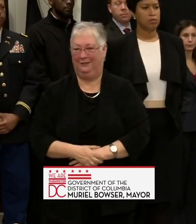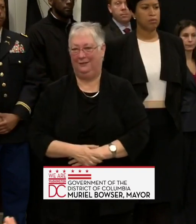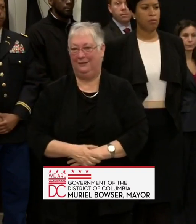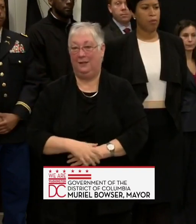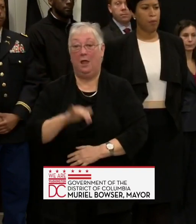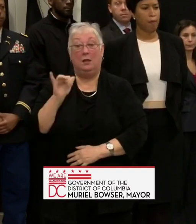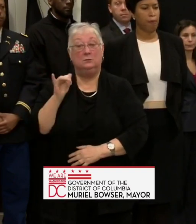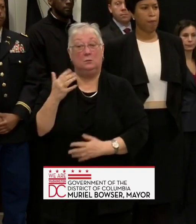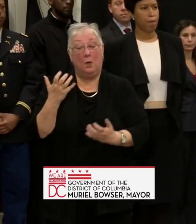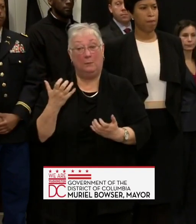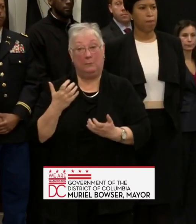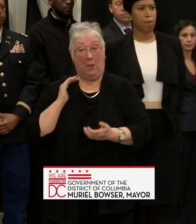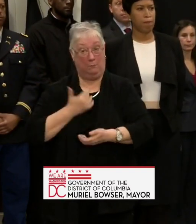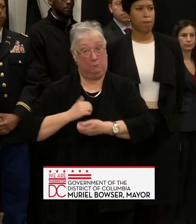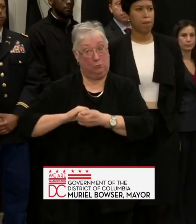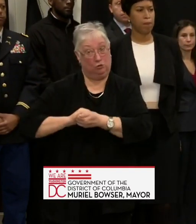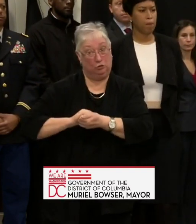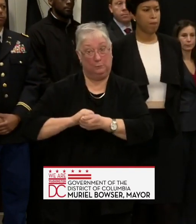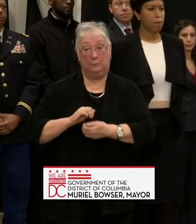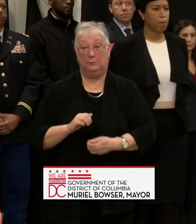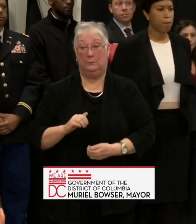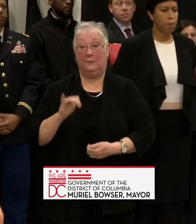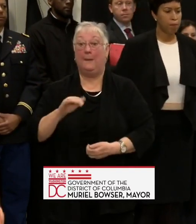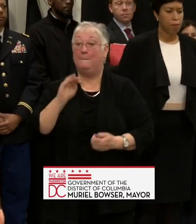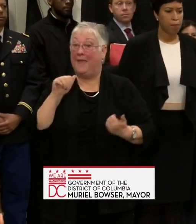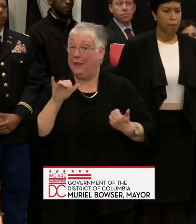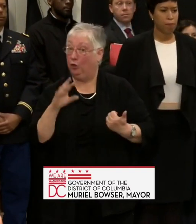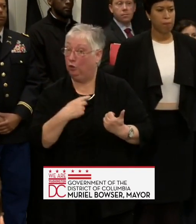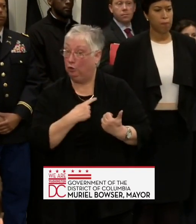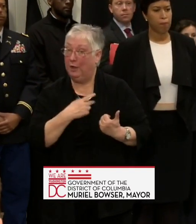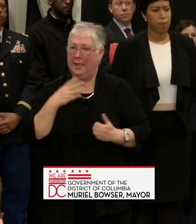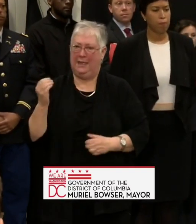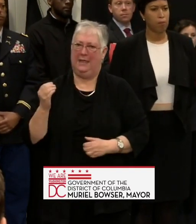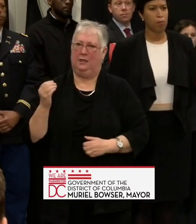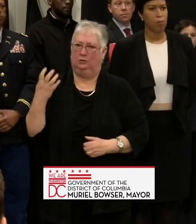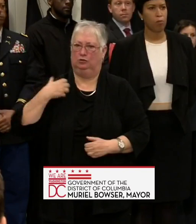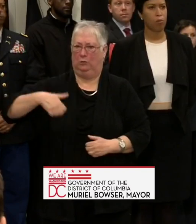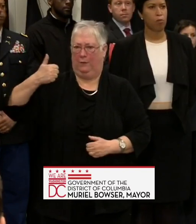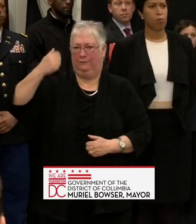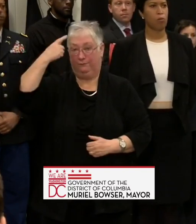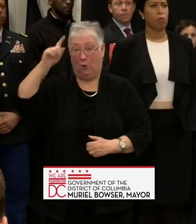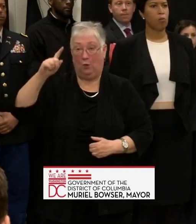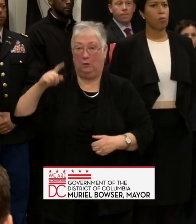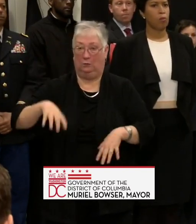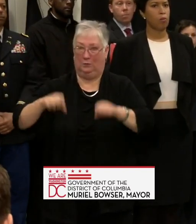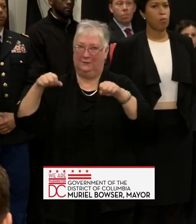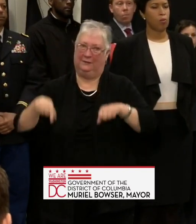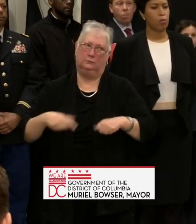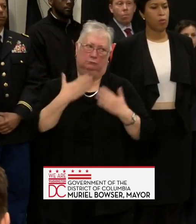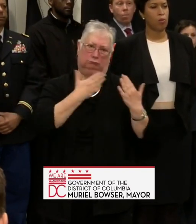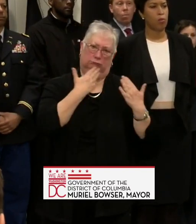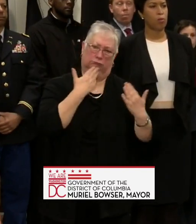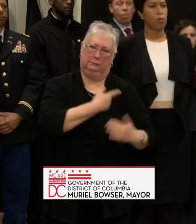OUR PARTNERS OBVIOUSLY THE MAYOR AND THE GENERAL FOR HOSTING US TODAY AND LIEF DORMSJO WHO WE WORK CLOSELY WITH WITHIN THE